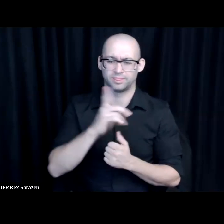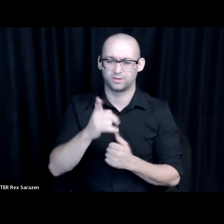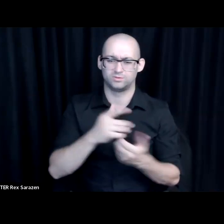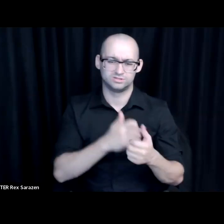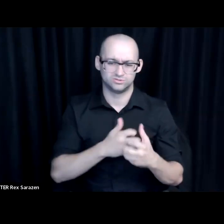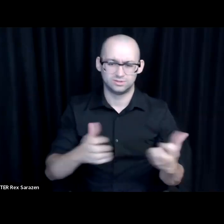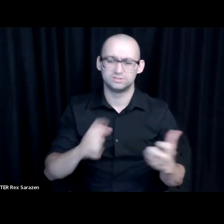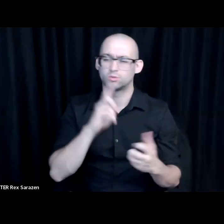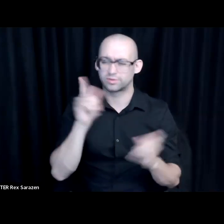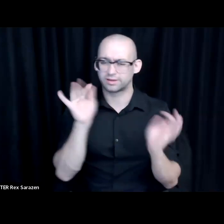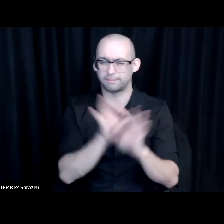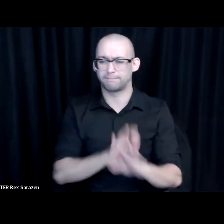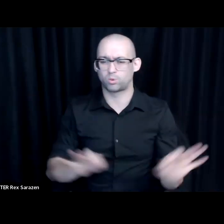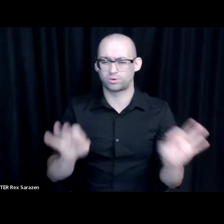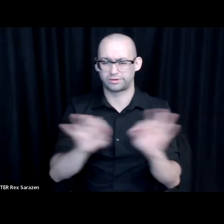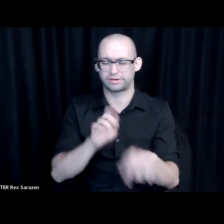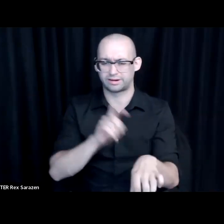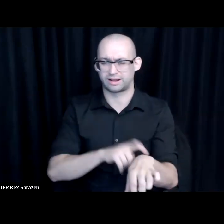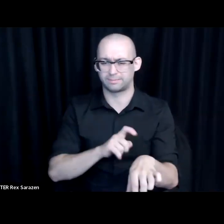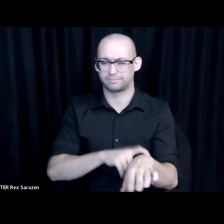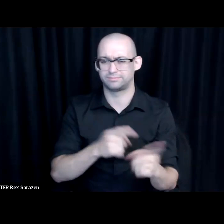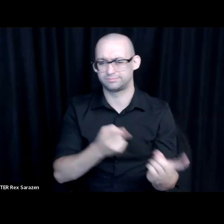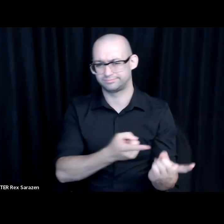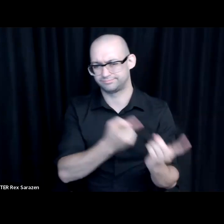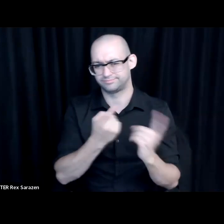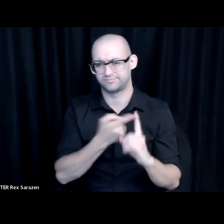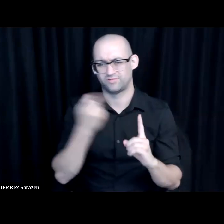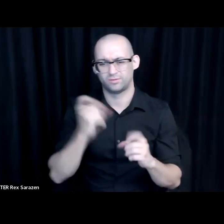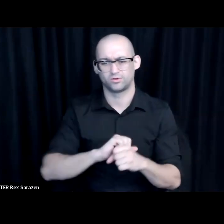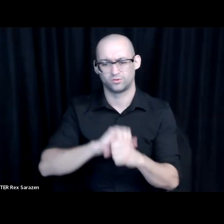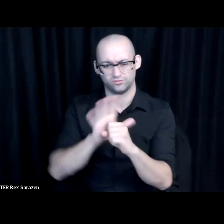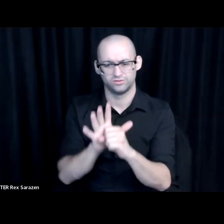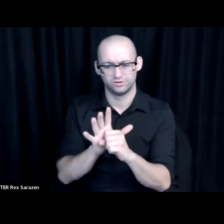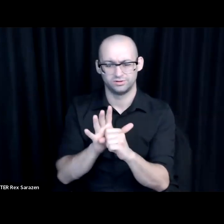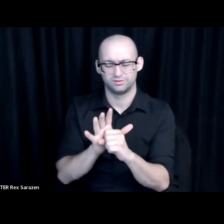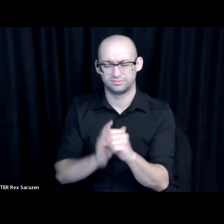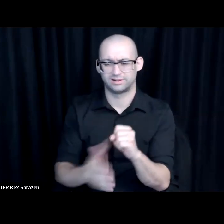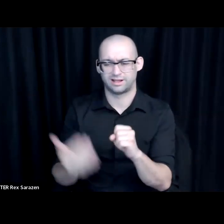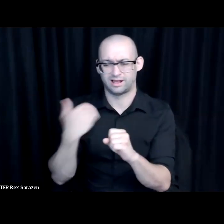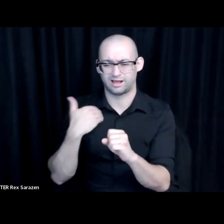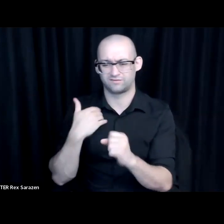coming out of COVID where, you know, we have this multi-level, you know,